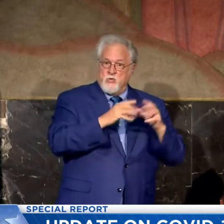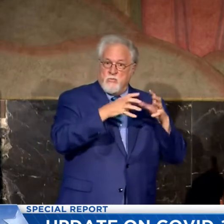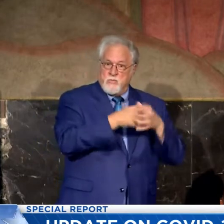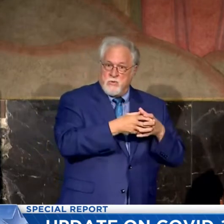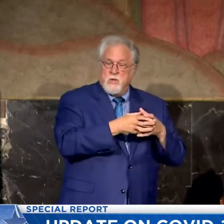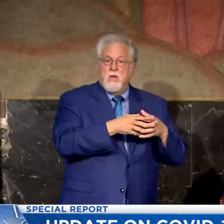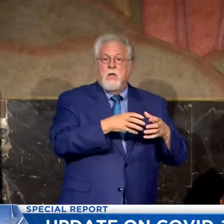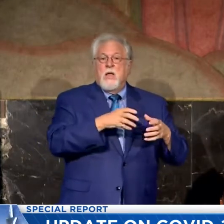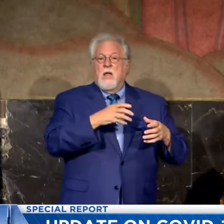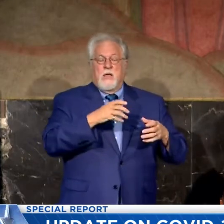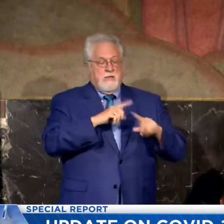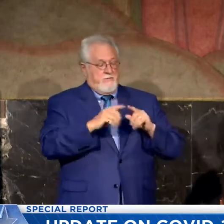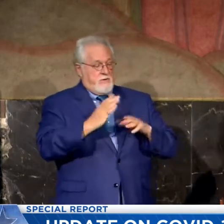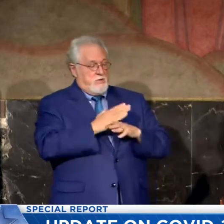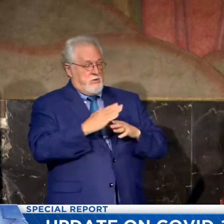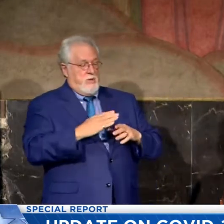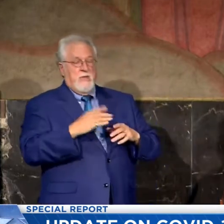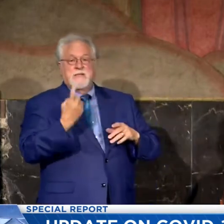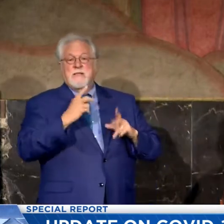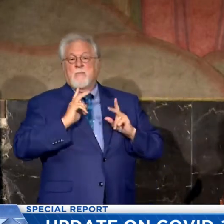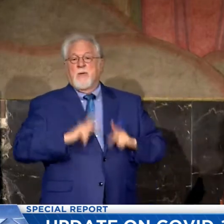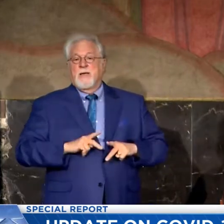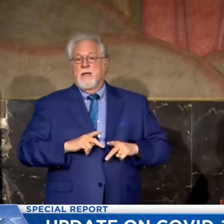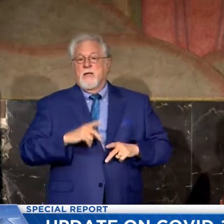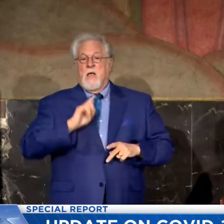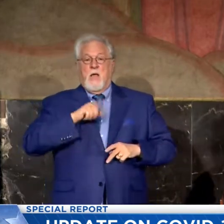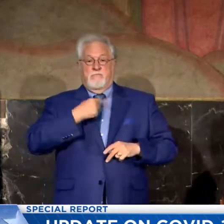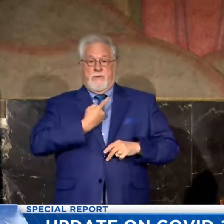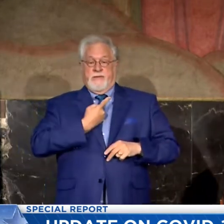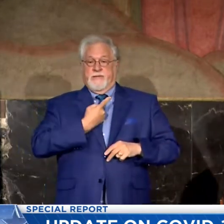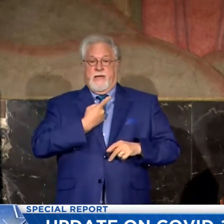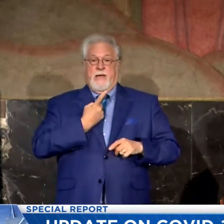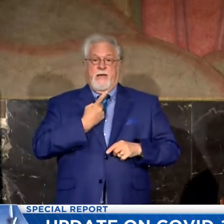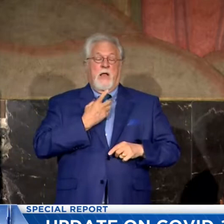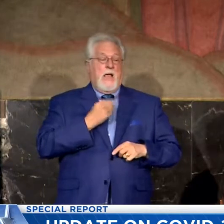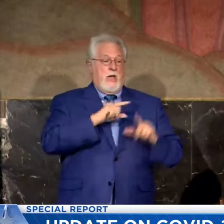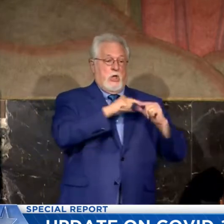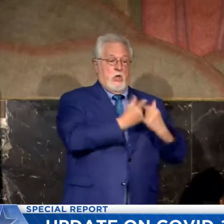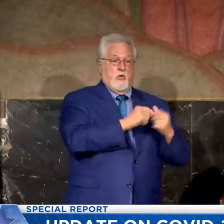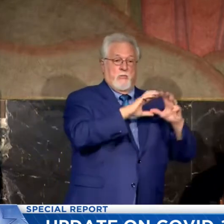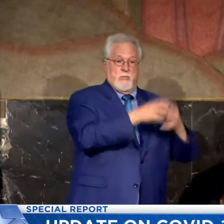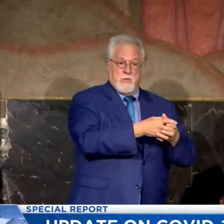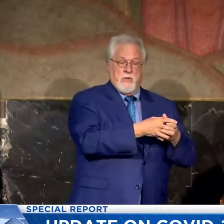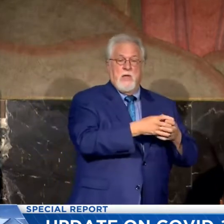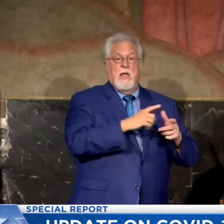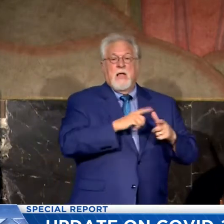WE EVERYDAY LOOK AT ANY CASES THAT COME IN AND IDENTIFY IF THERE'S A CONGRESS SETTING ASSOCIATED WITH IT.